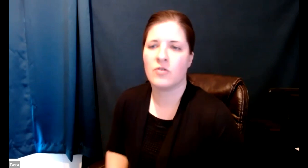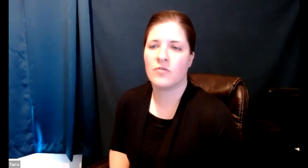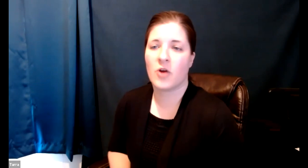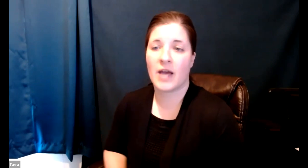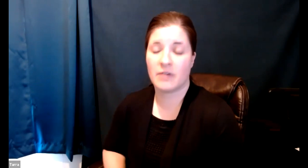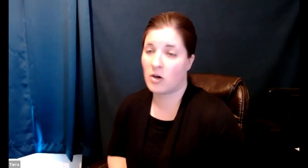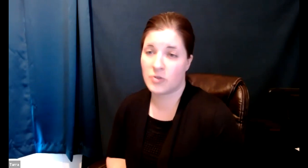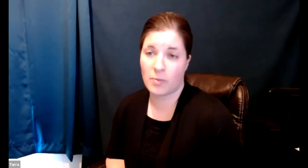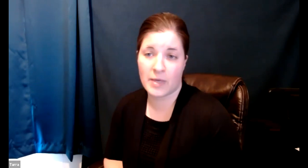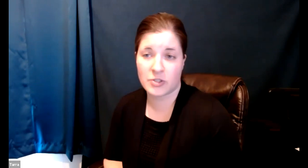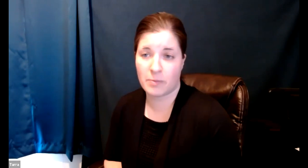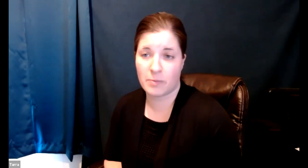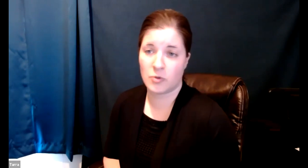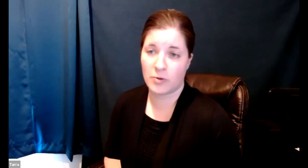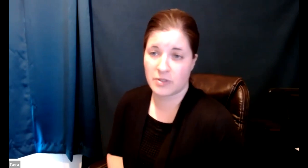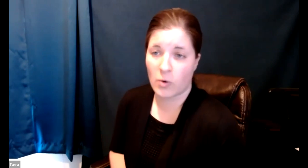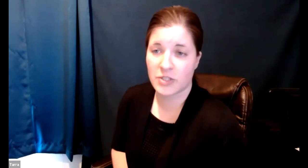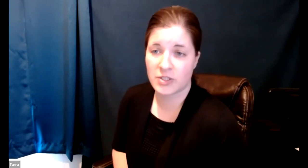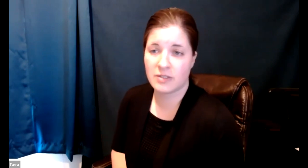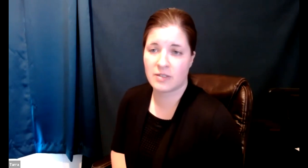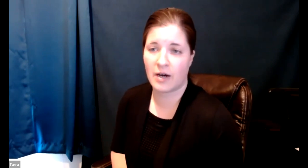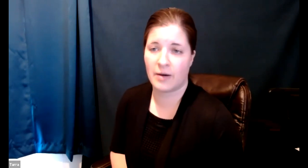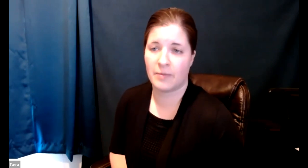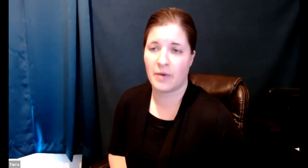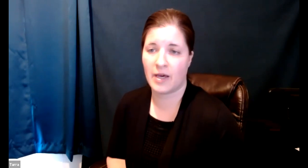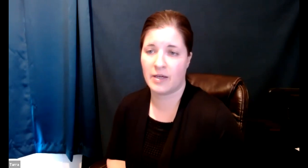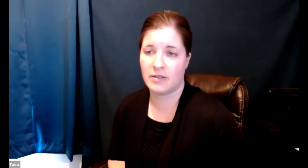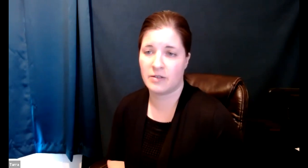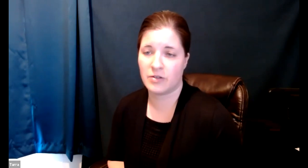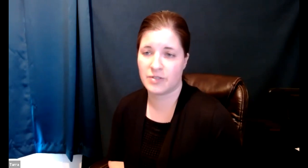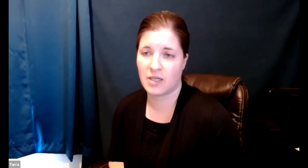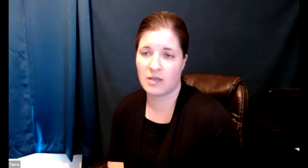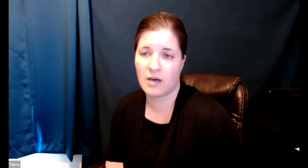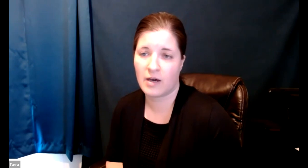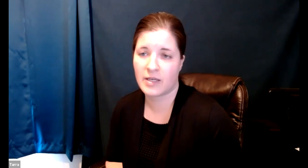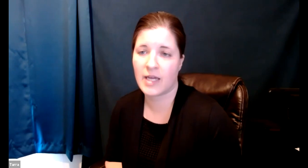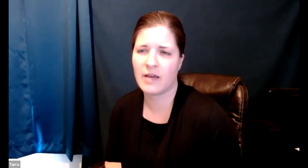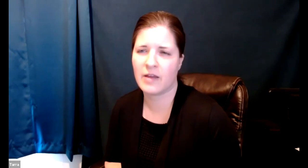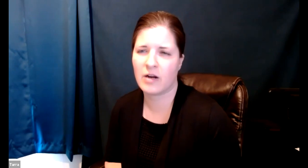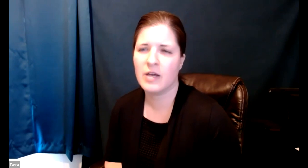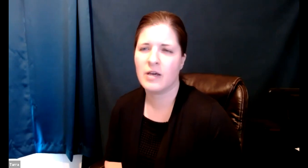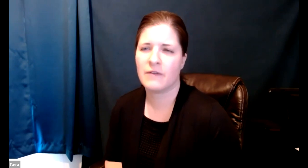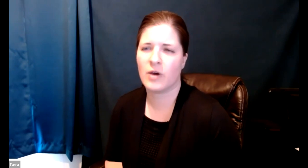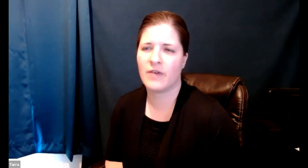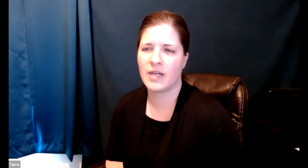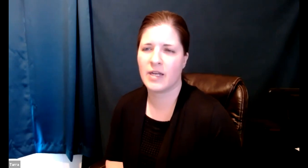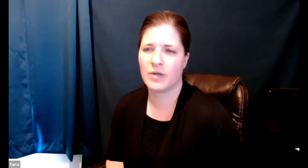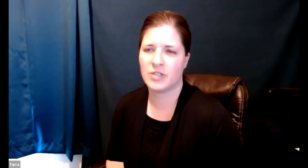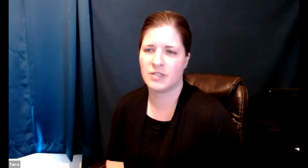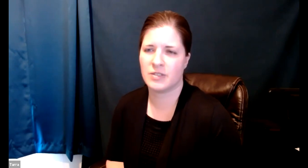questions and comments, if you have any issues . And also make